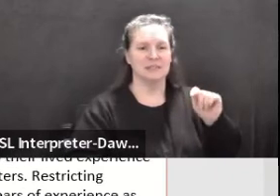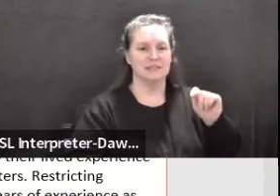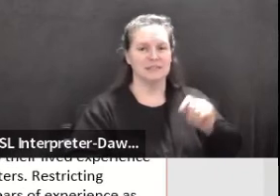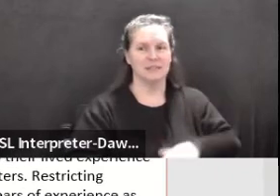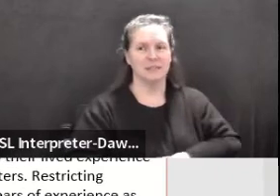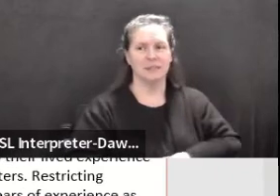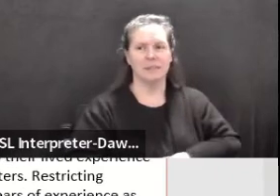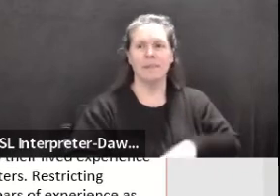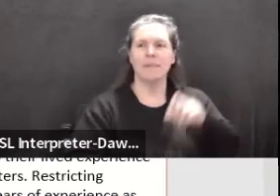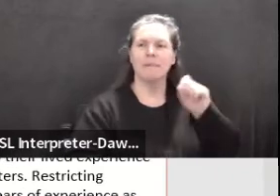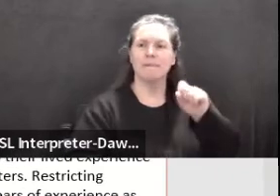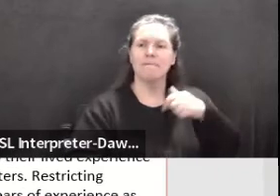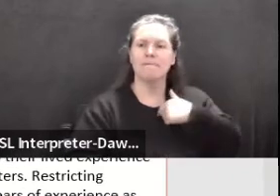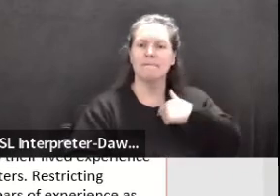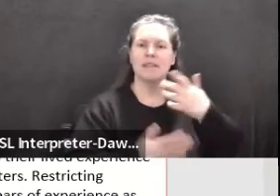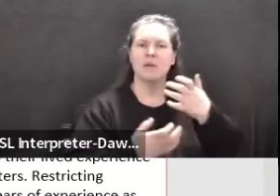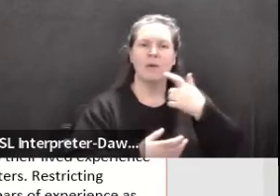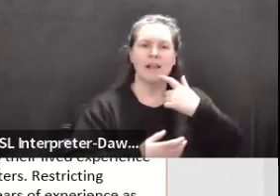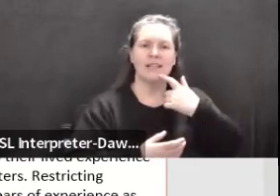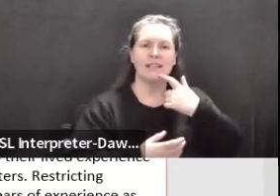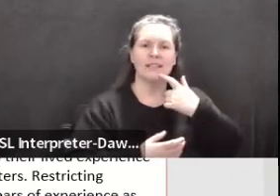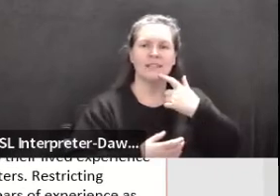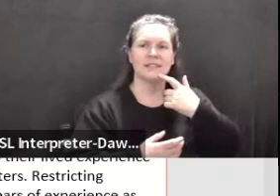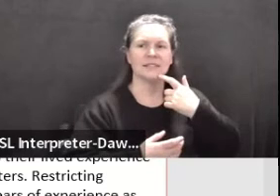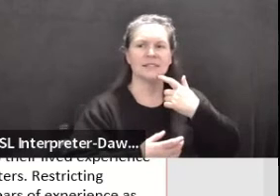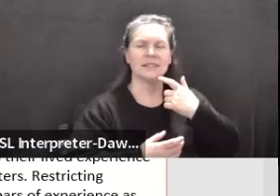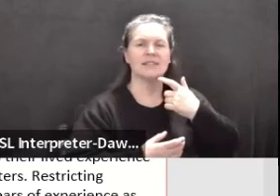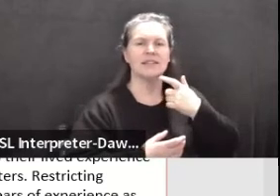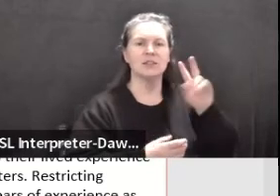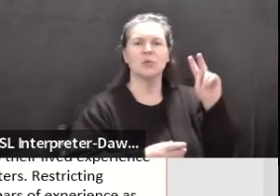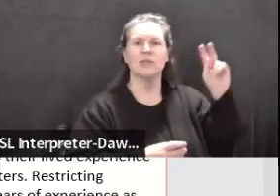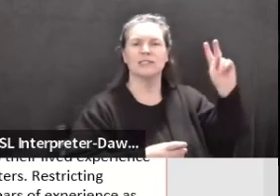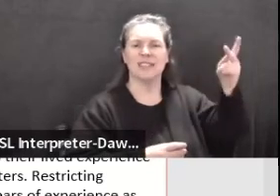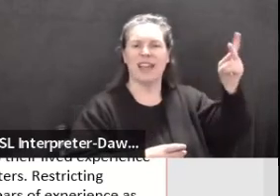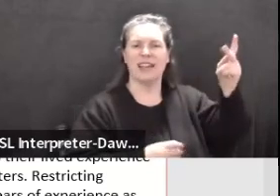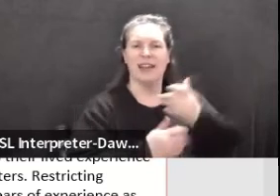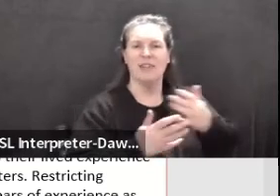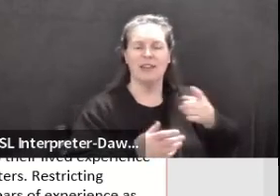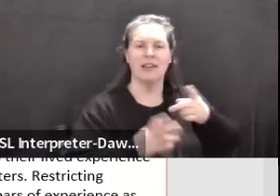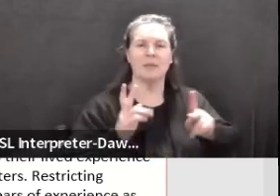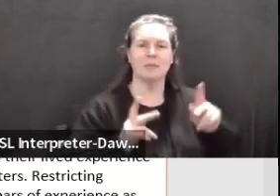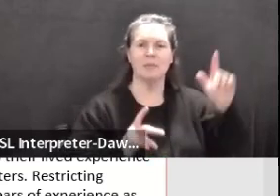[Manji] Yeah. I just wanted to second that everything that has been put in chat and thank you, Ross